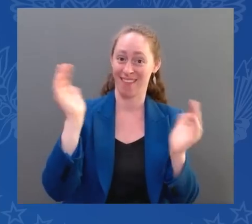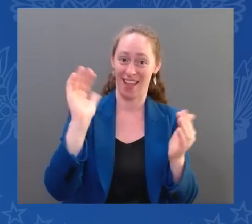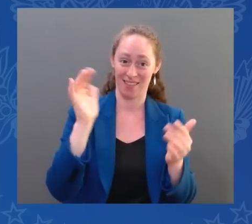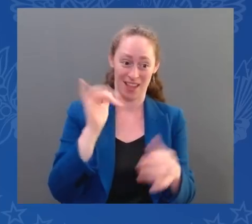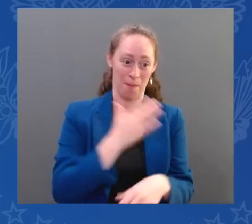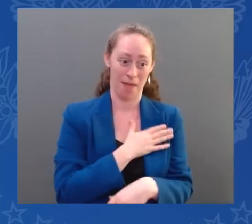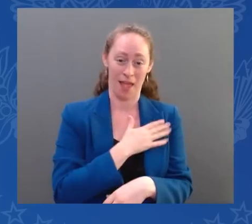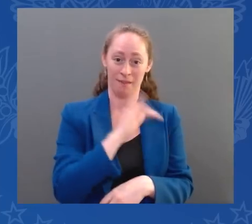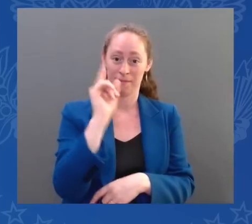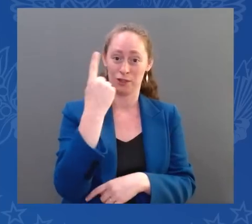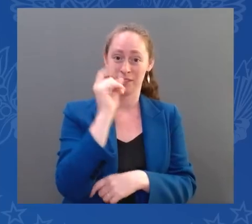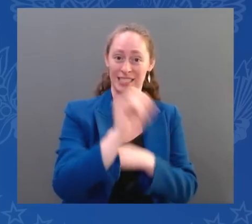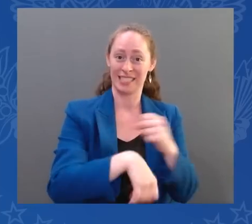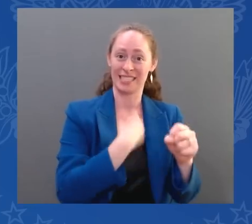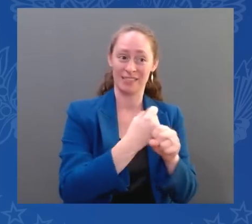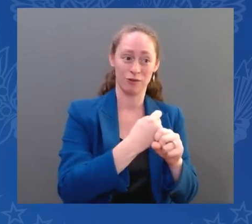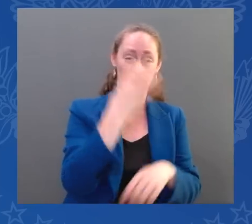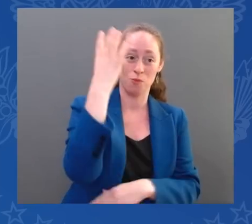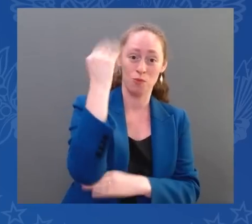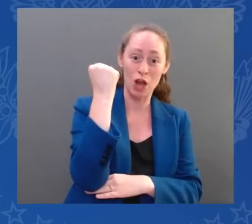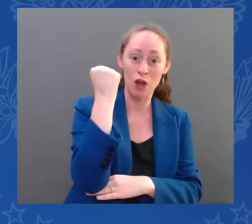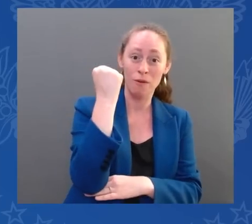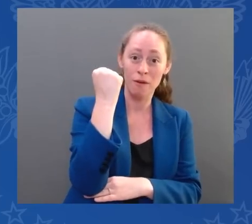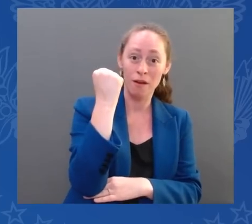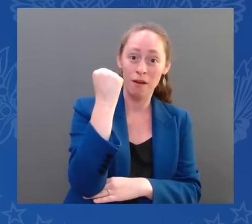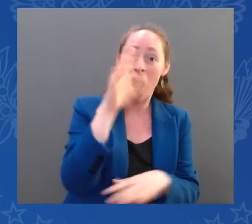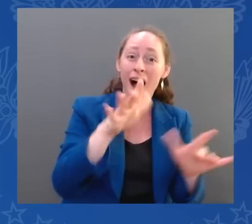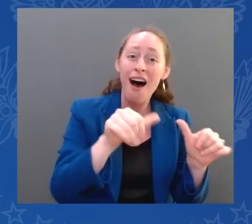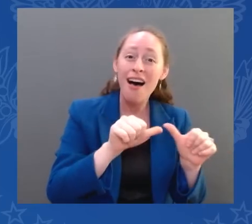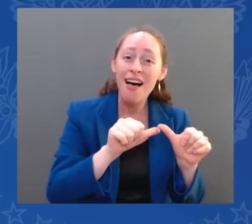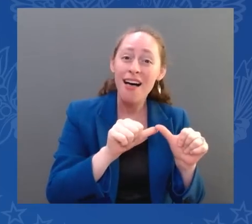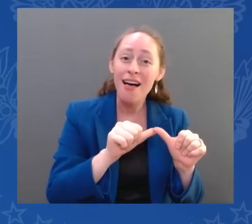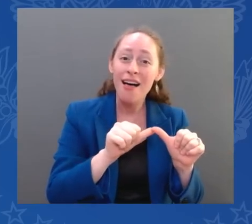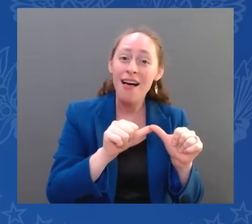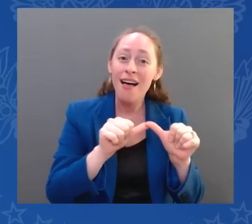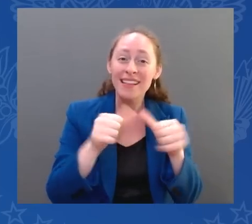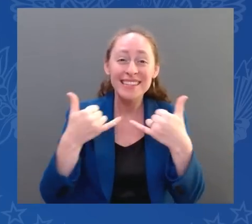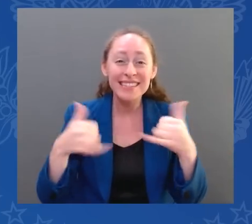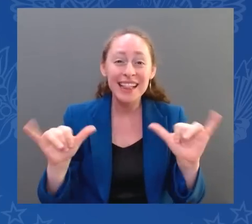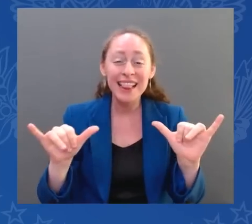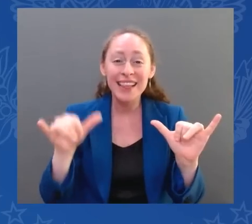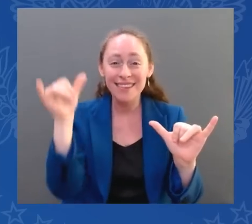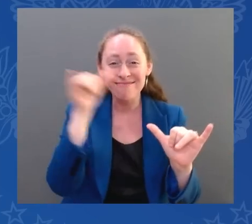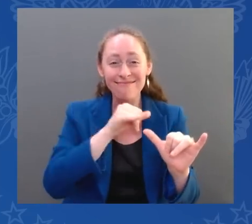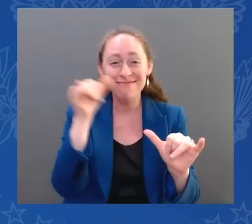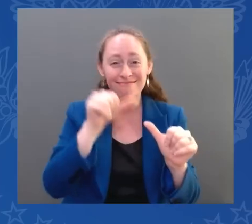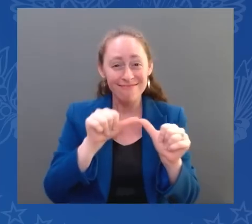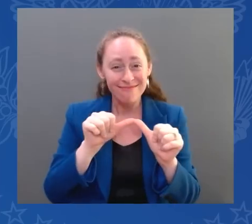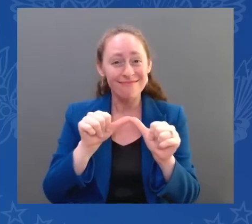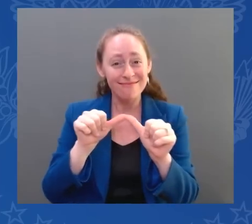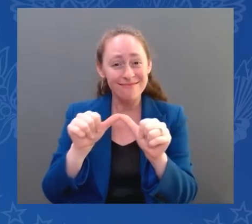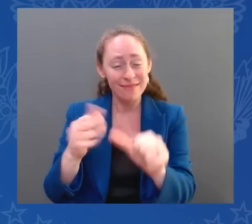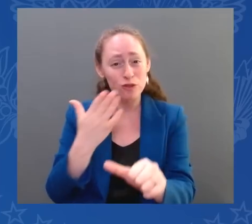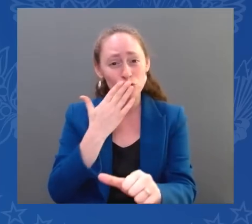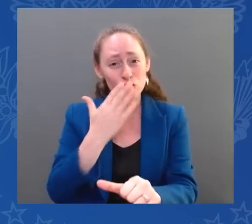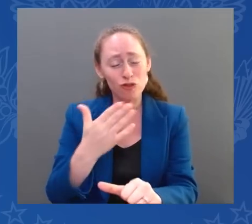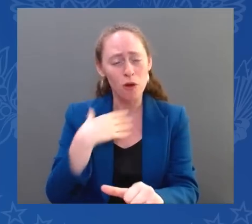than any administration in nearly 40 years. Now, look, I know times are tough. Prices are too high.